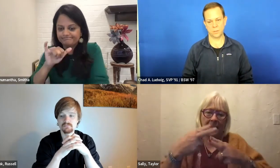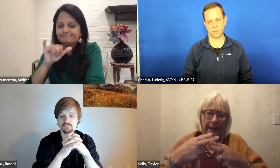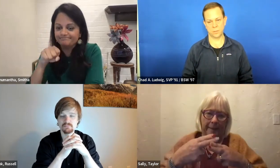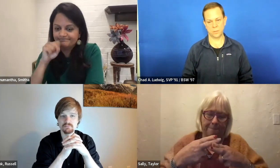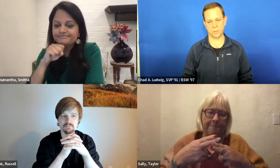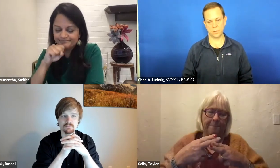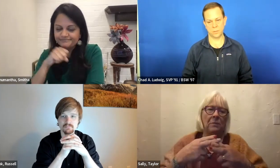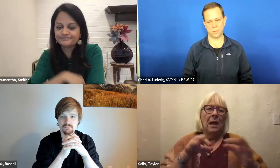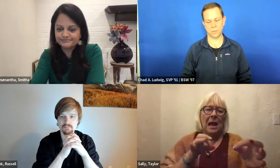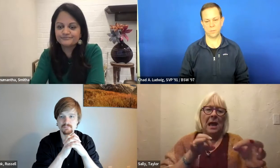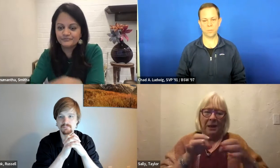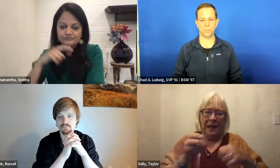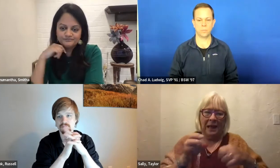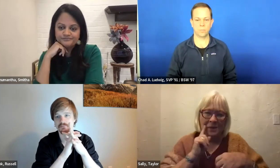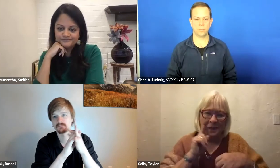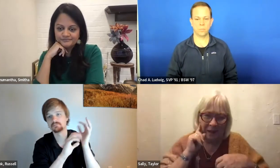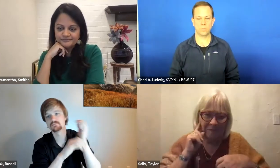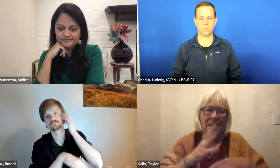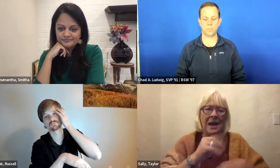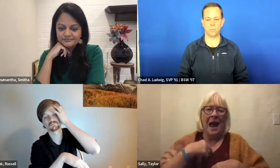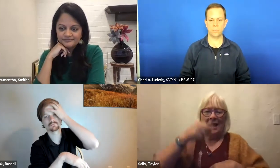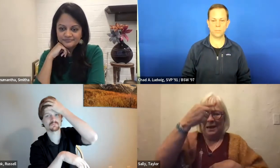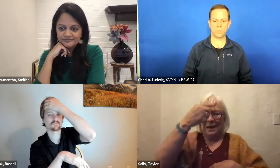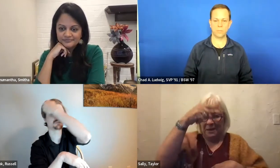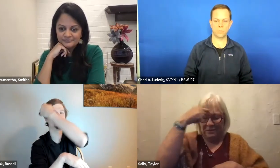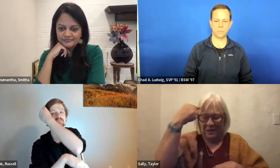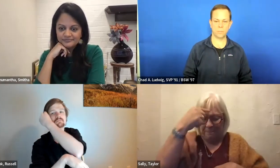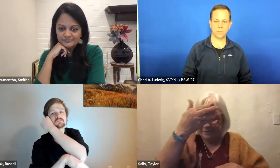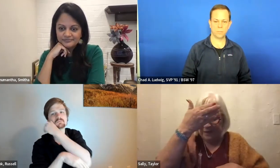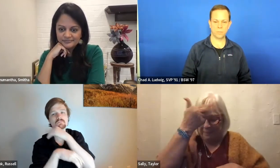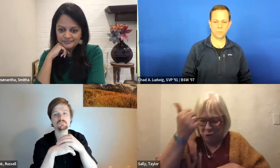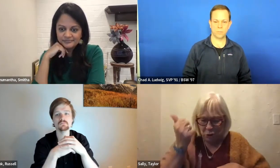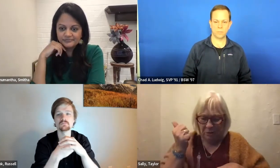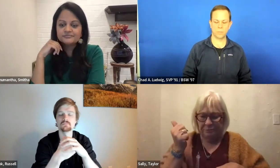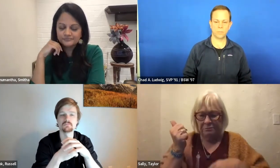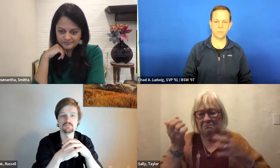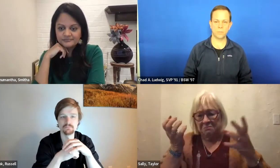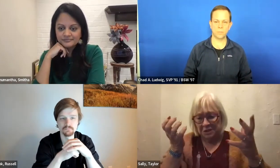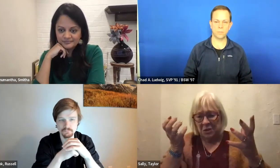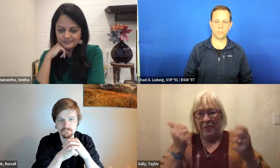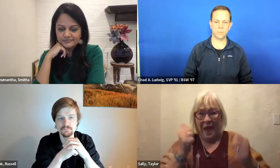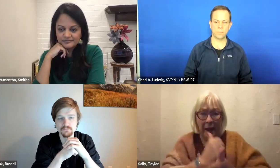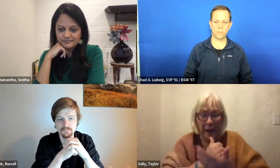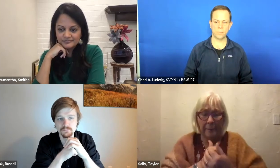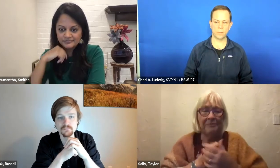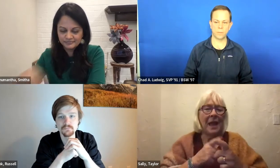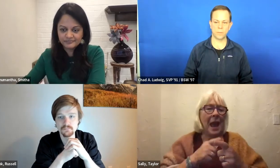a bracelet with his name on it, and it explained on there that he was Deaf and has dementia.